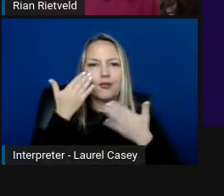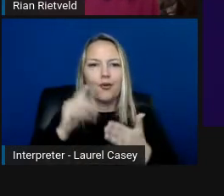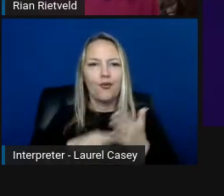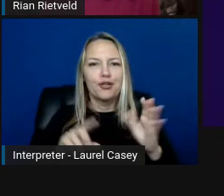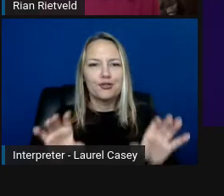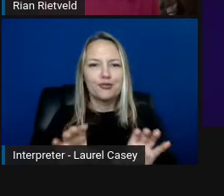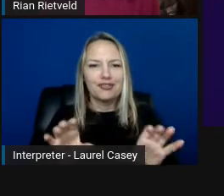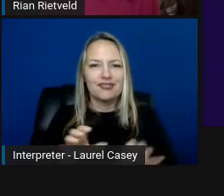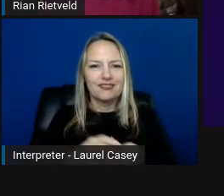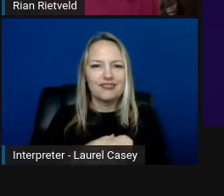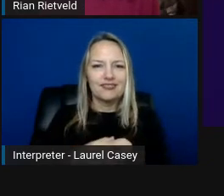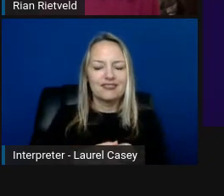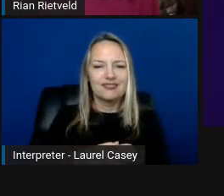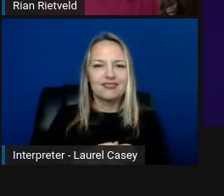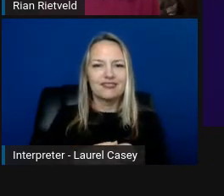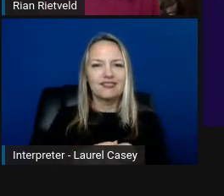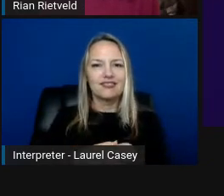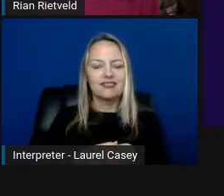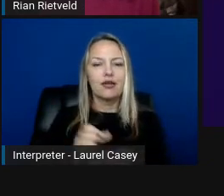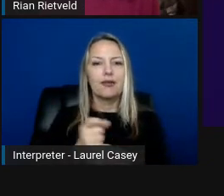Make sure that the label is always visible.